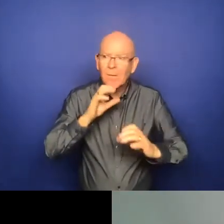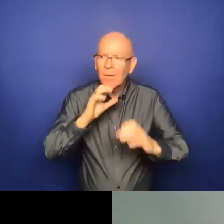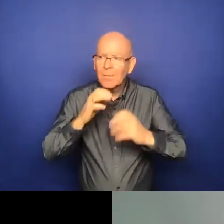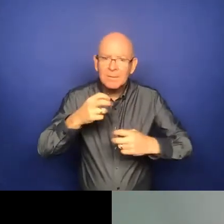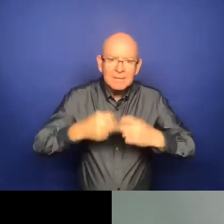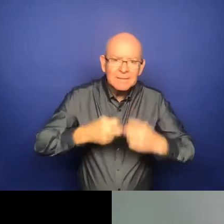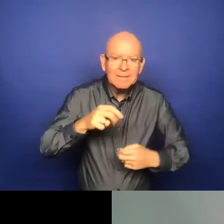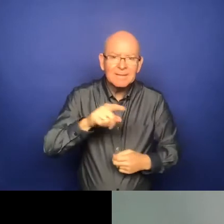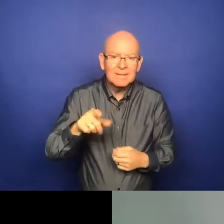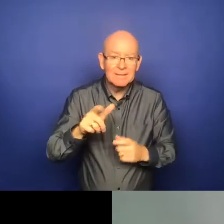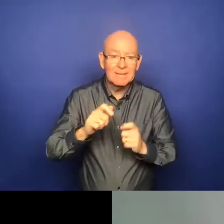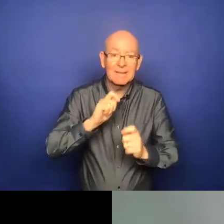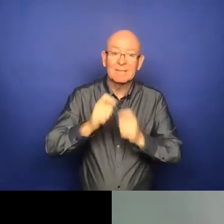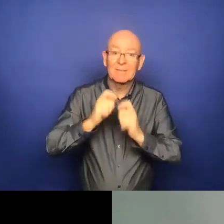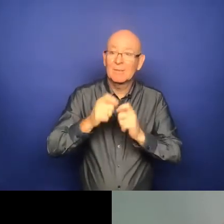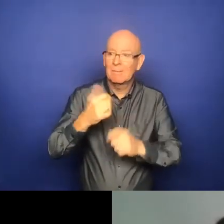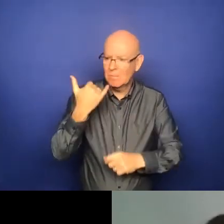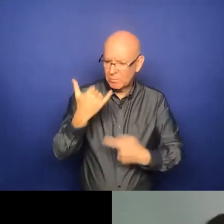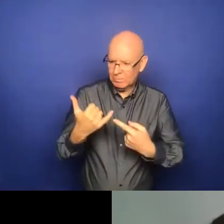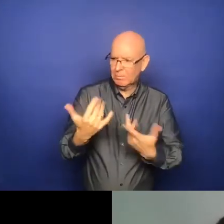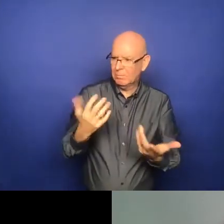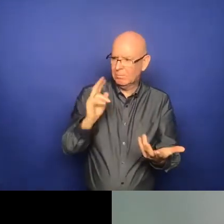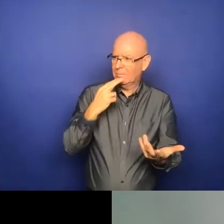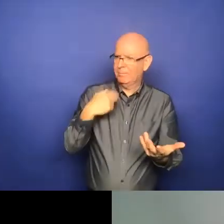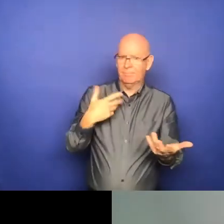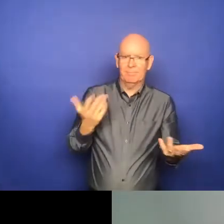s, sign interpreters can be used, there are other assistive device